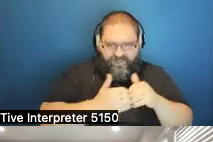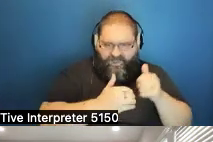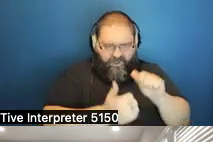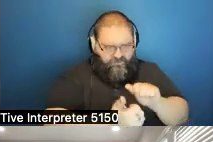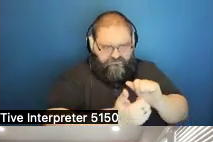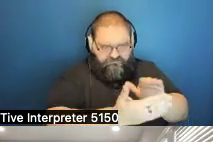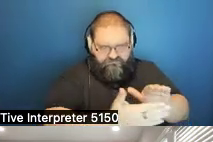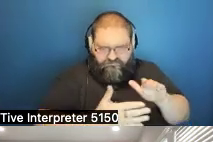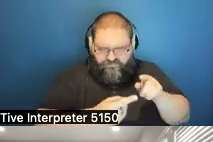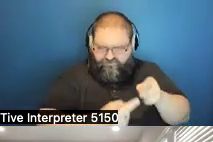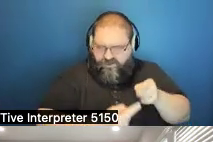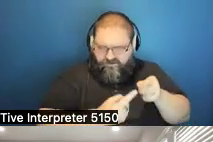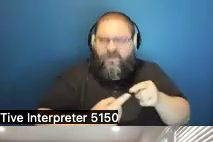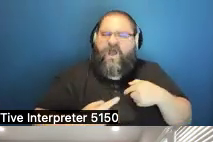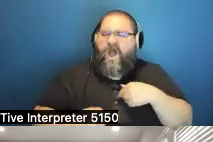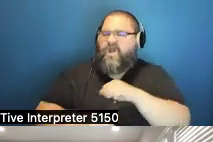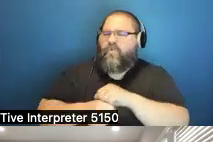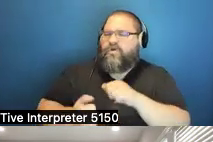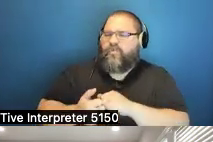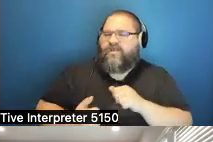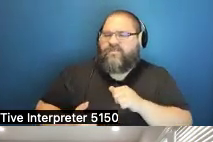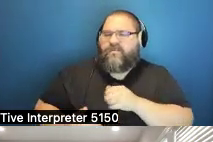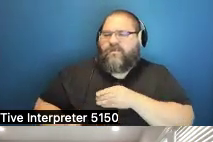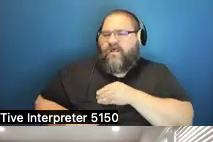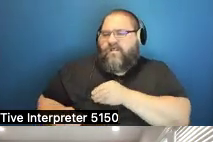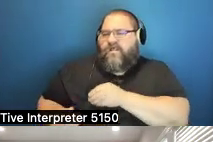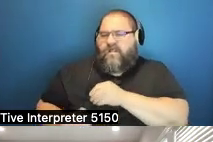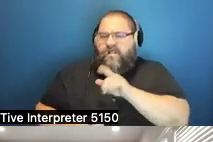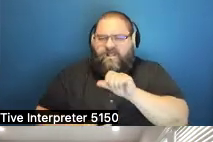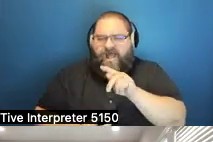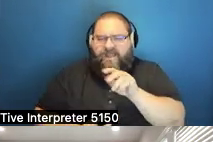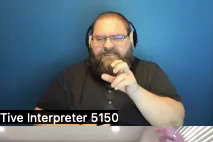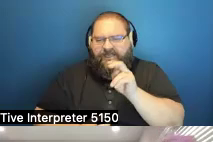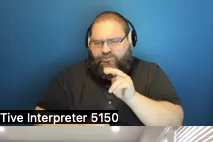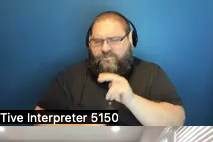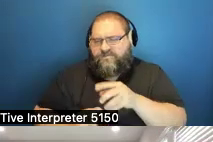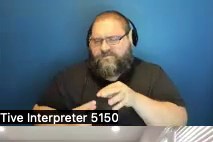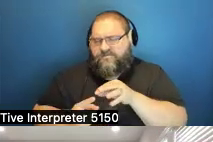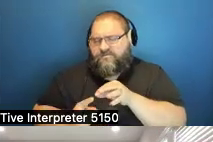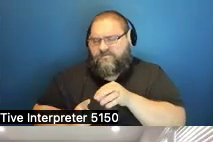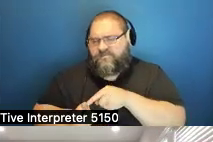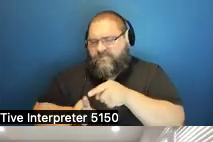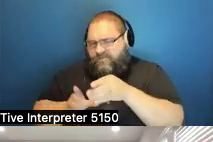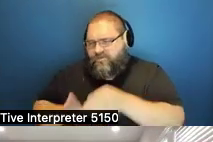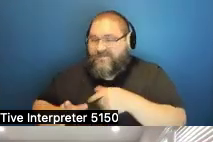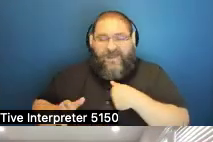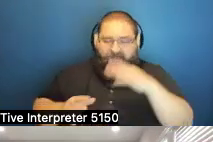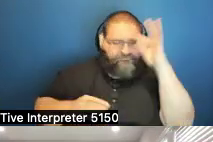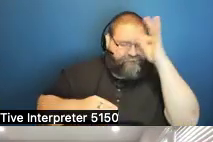so I didn't have the knowledge to… I do now. 19:37:07 about the intubation…